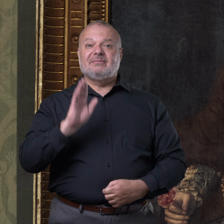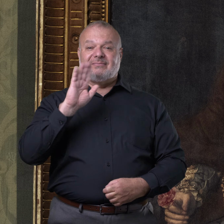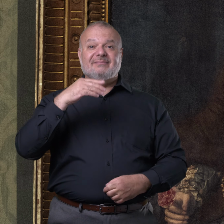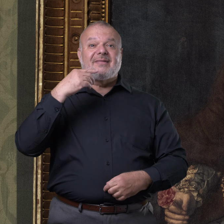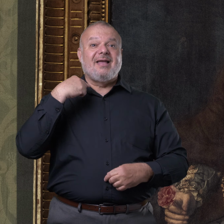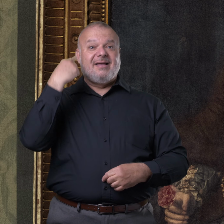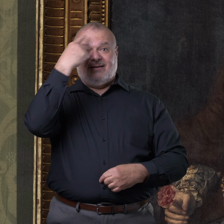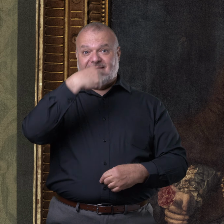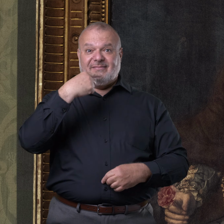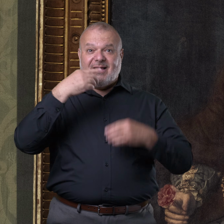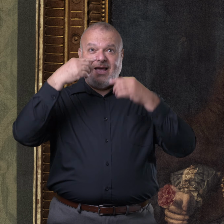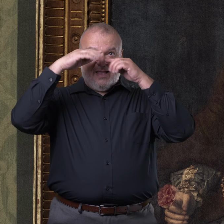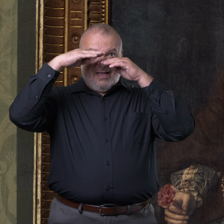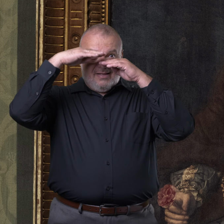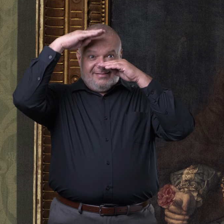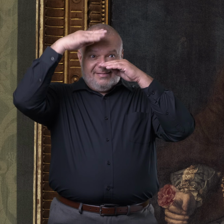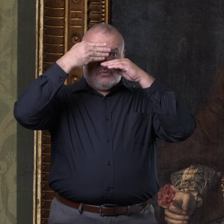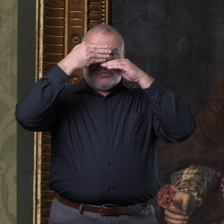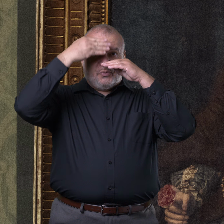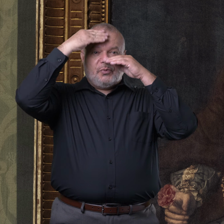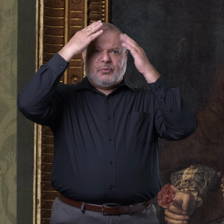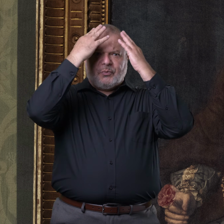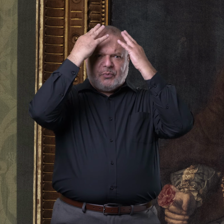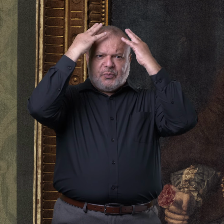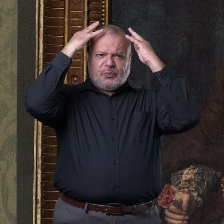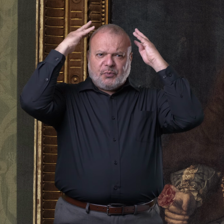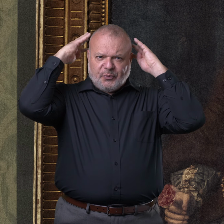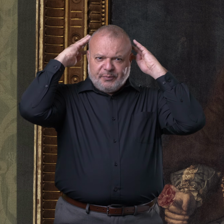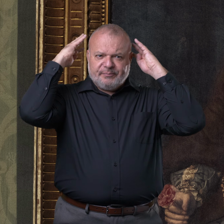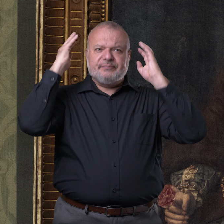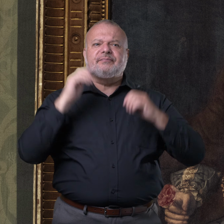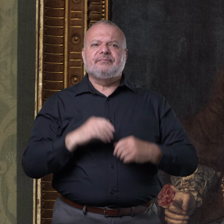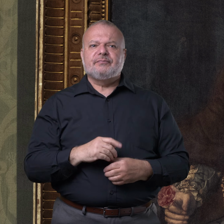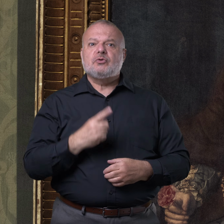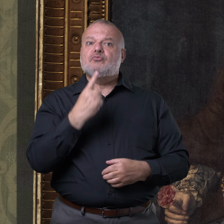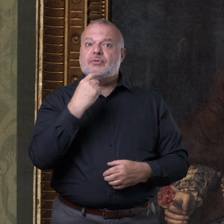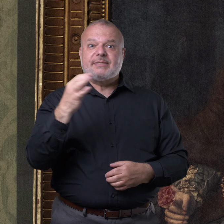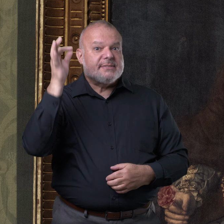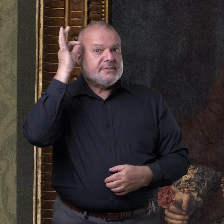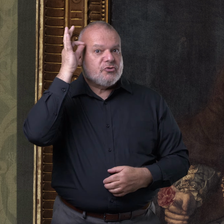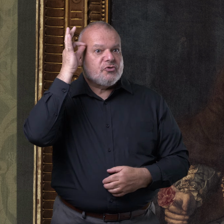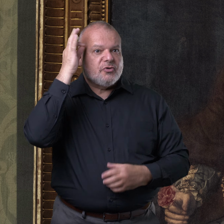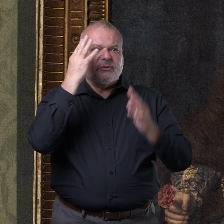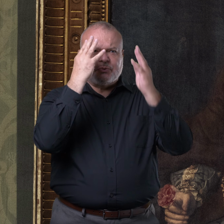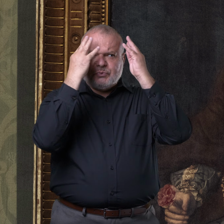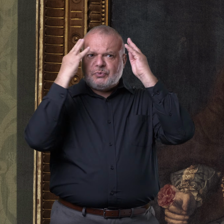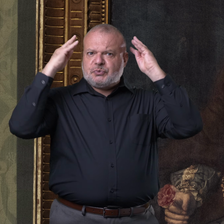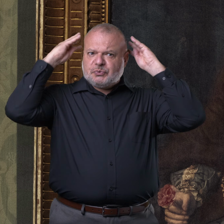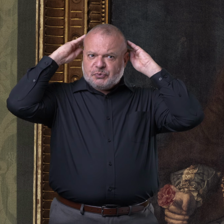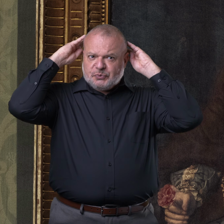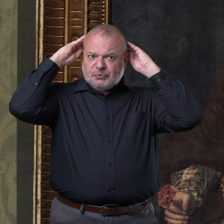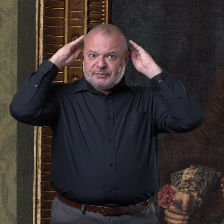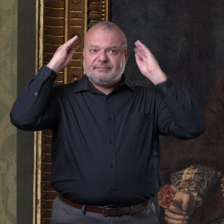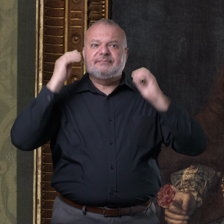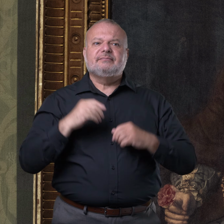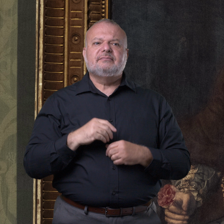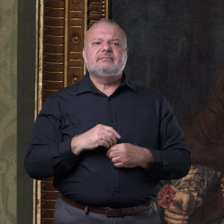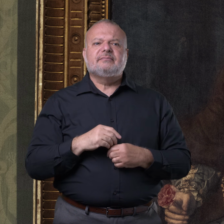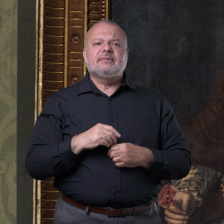She has a very high forehead and, like her tutor relatives, dark red hair that's pulled